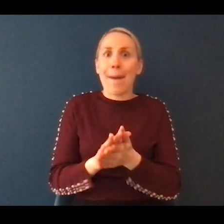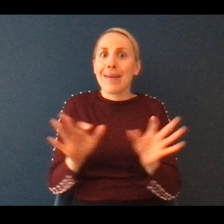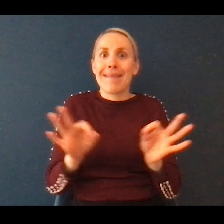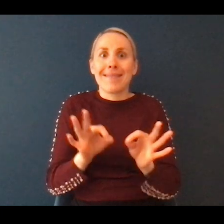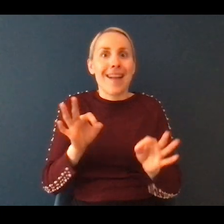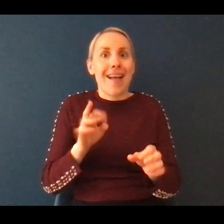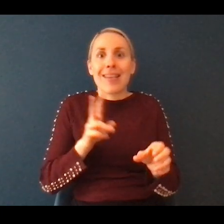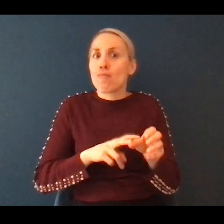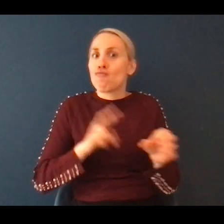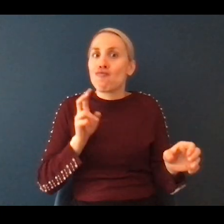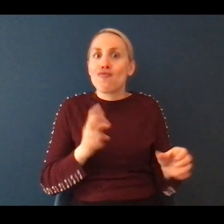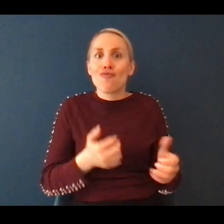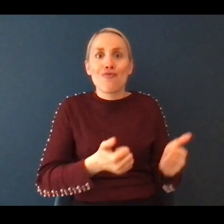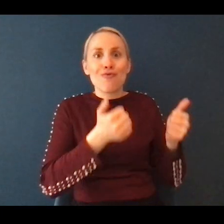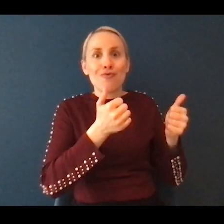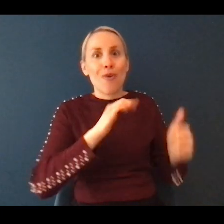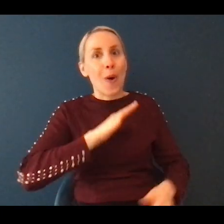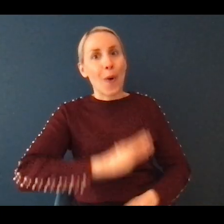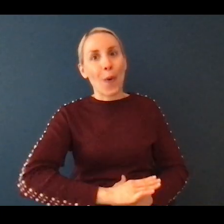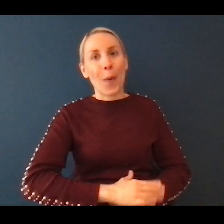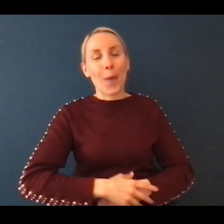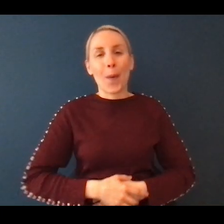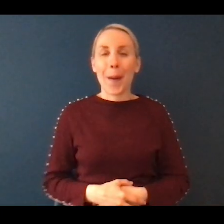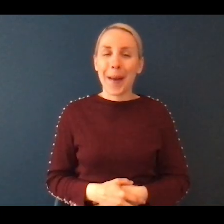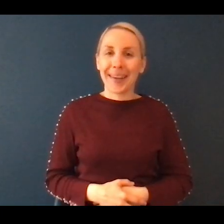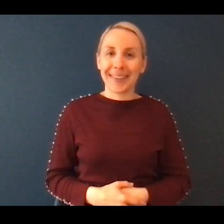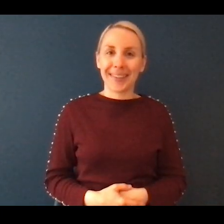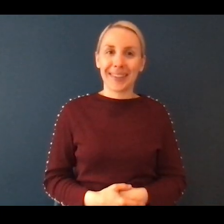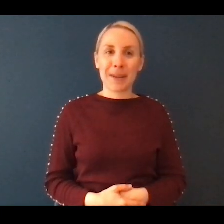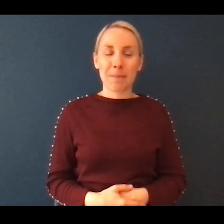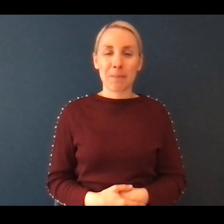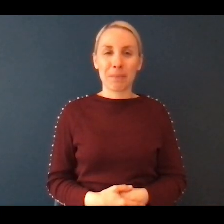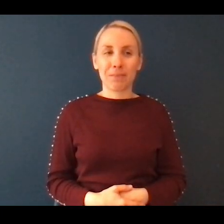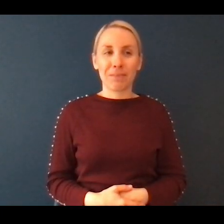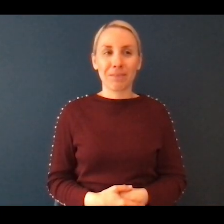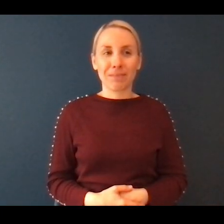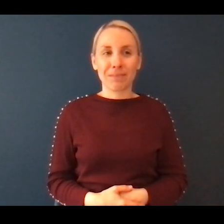it's fascinating that it the driver kind of to put in your